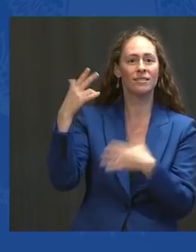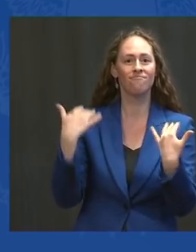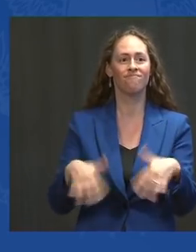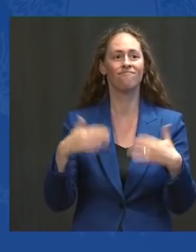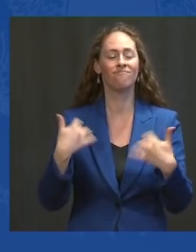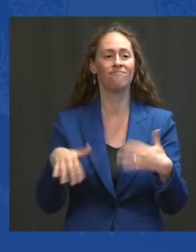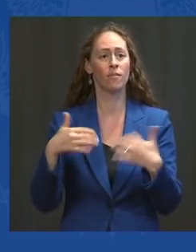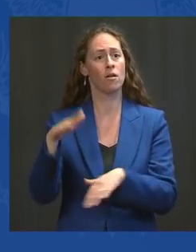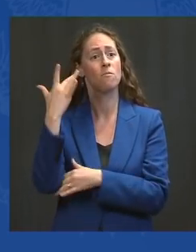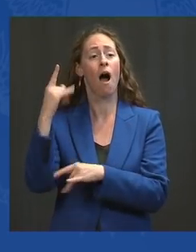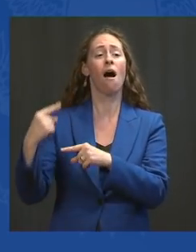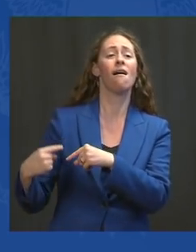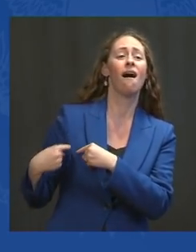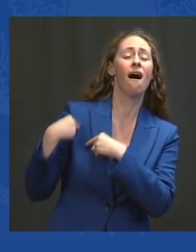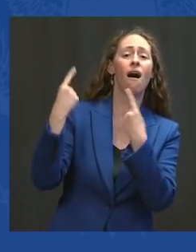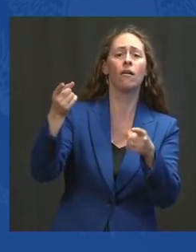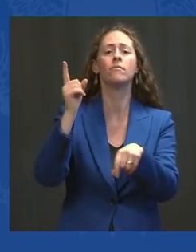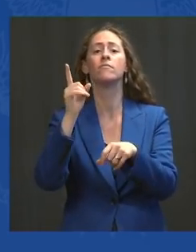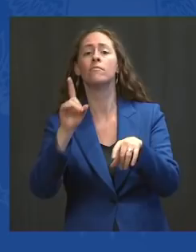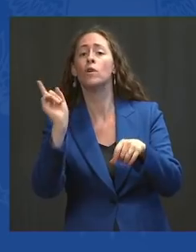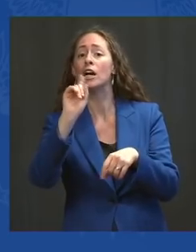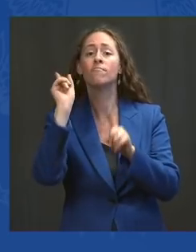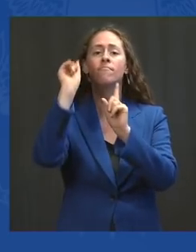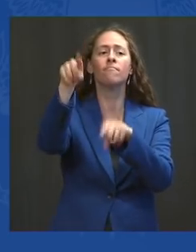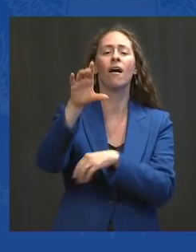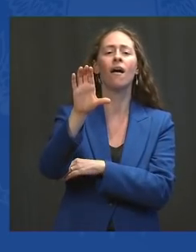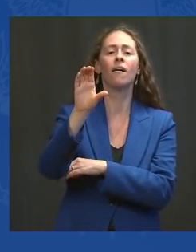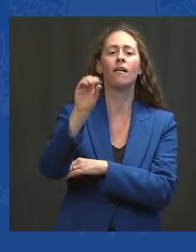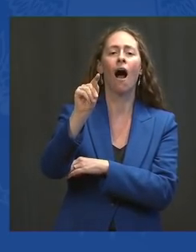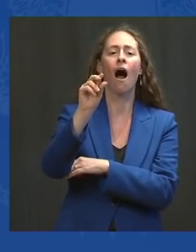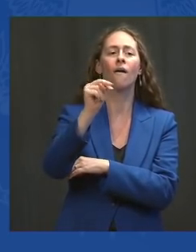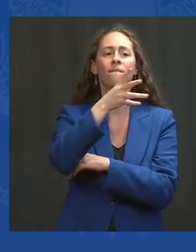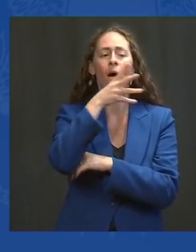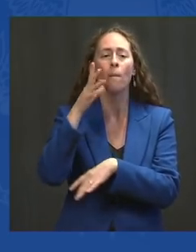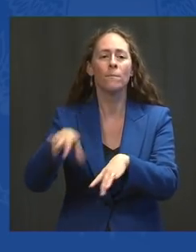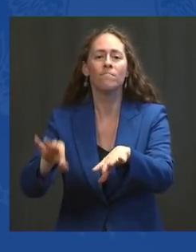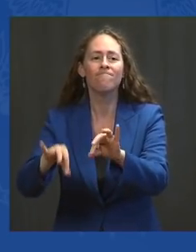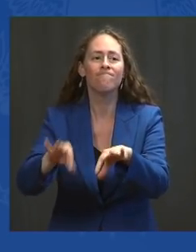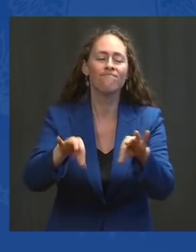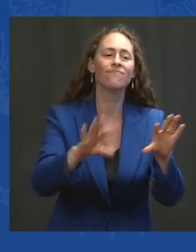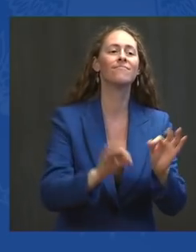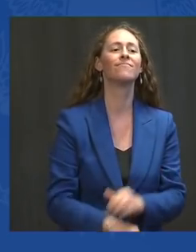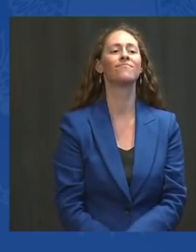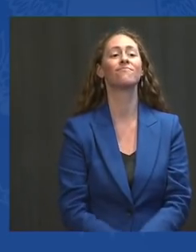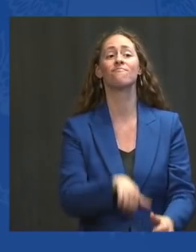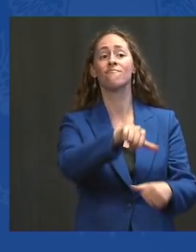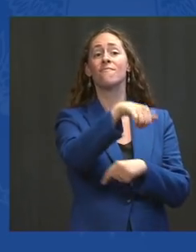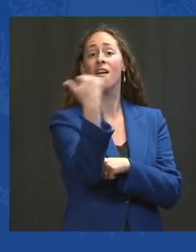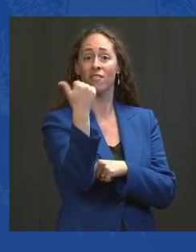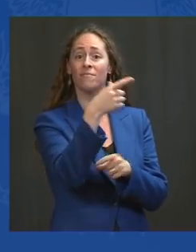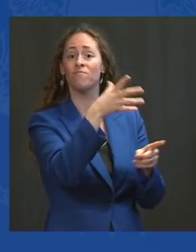A 94-year-old woman in Michigan who voted early and in person in her seventy-se-